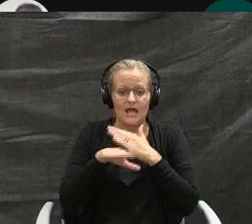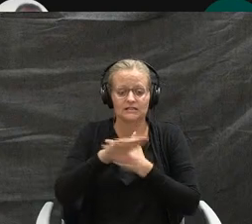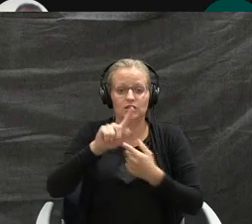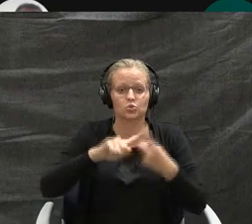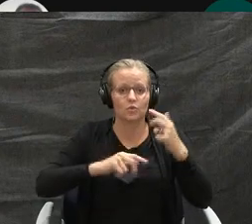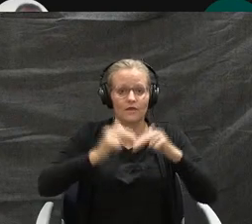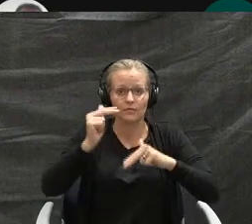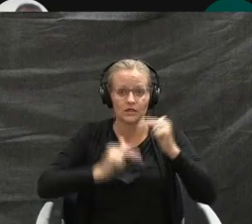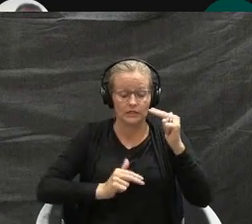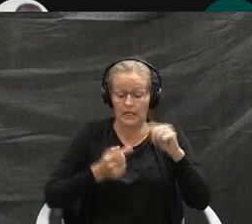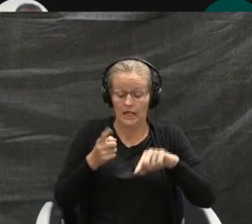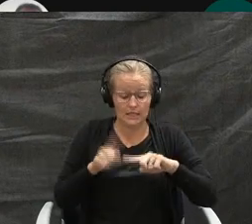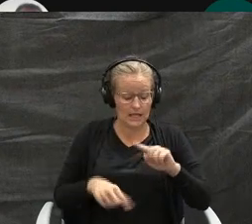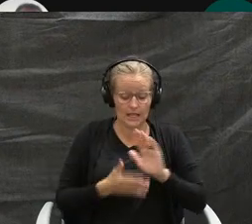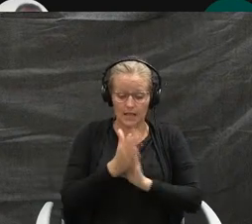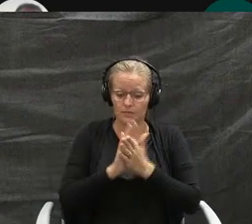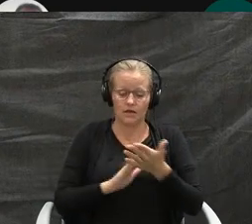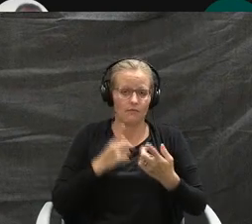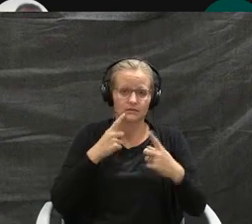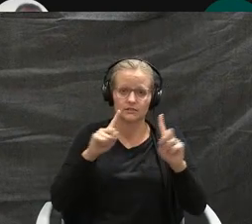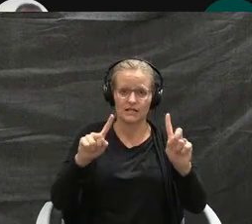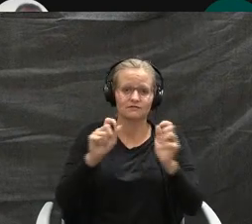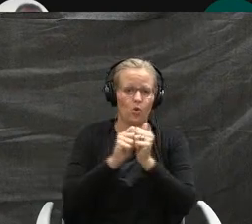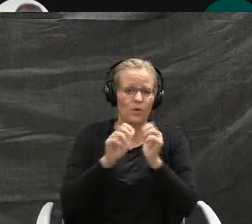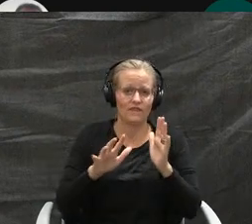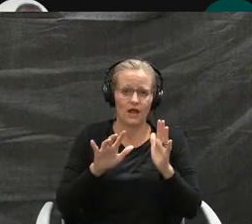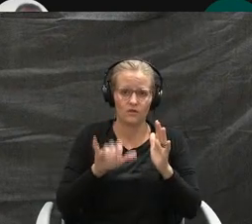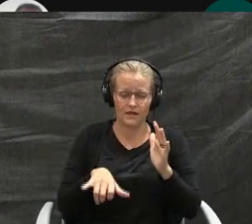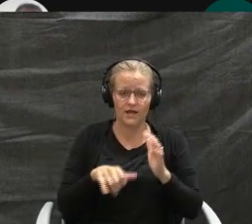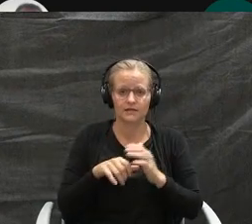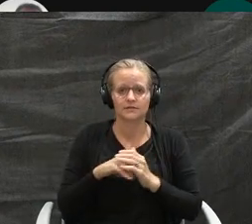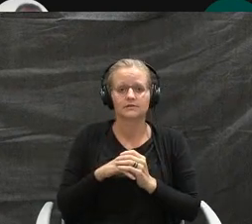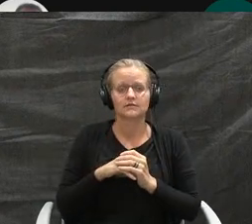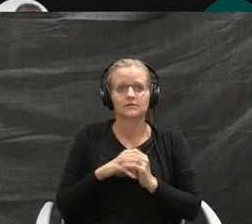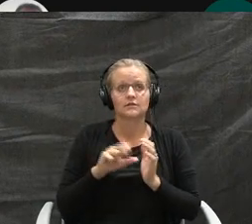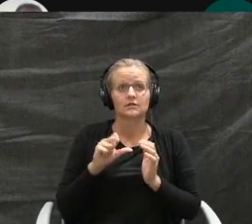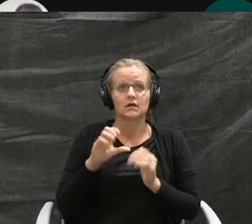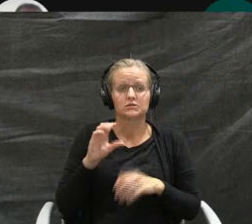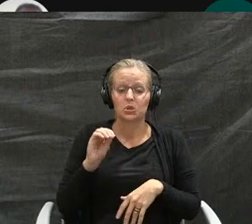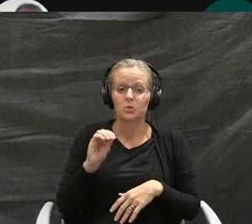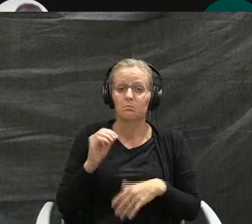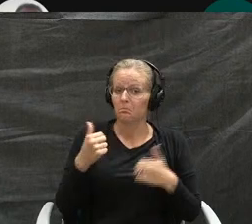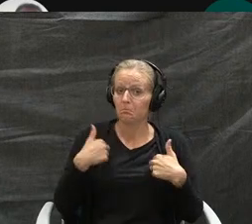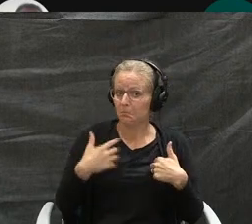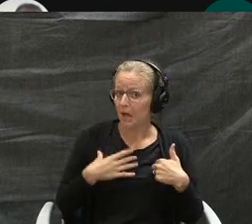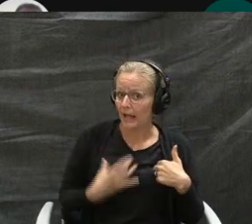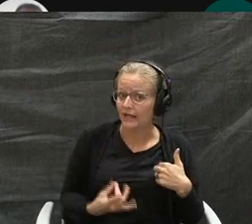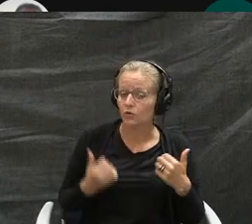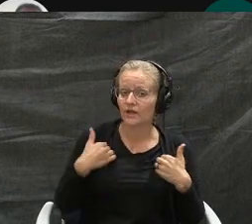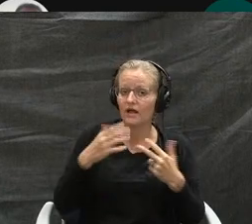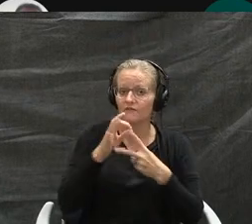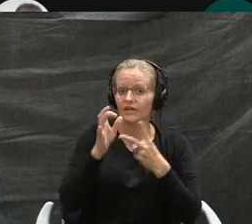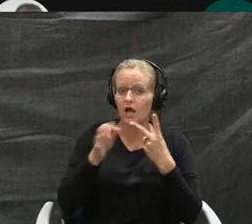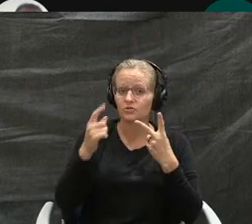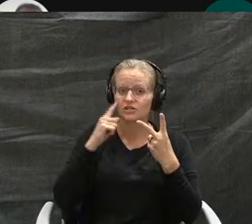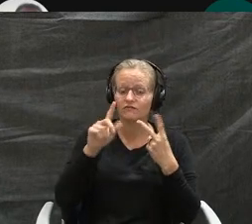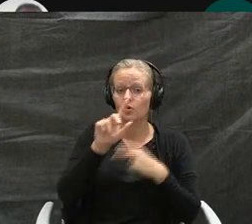not be successful. So even at the high school I do look that we have the option for E learning. We have the option of